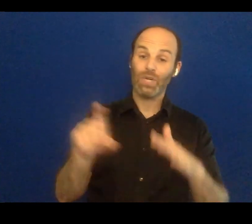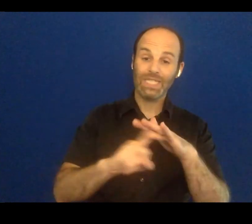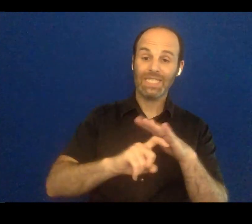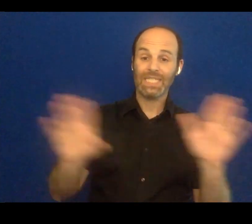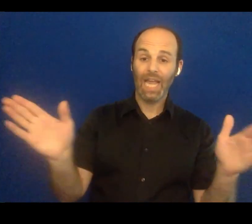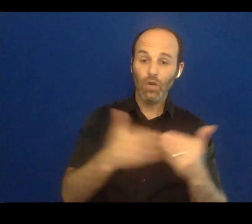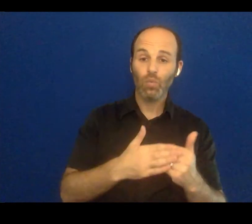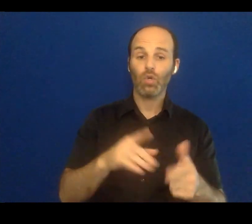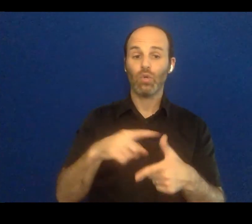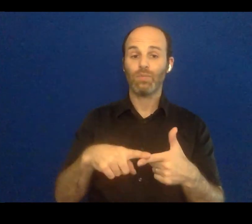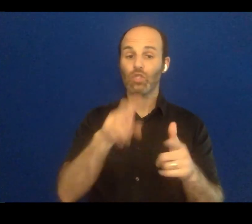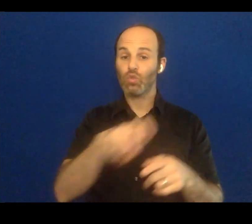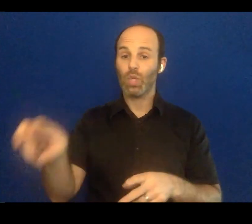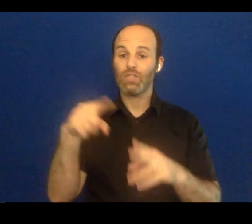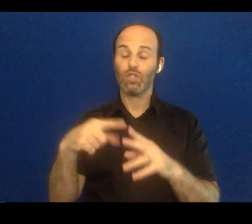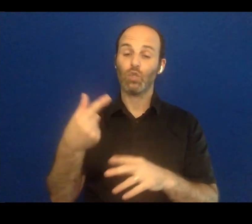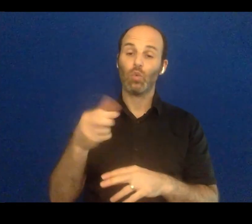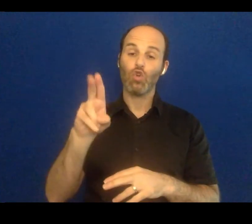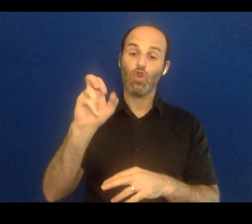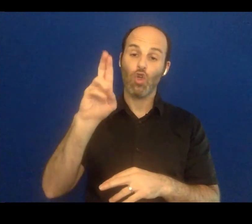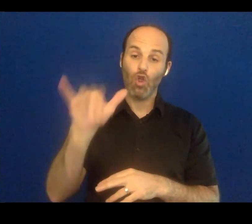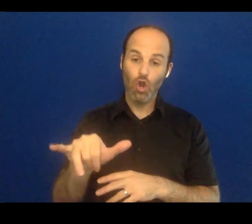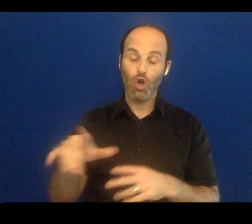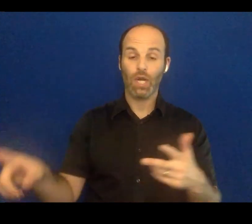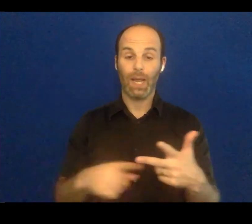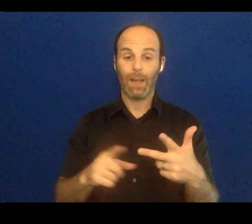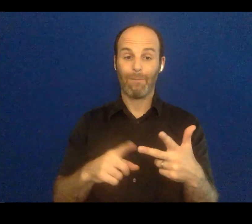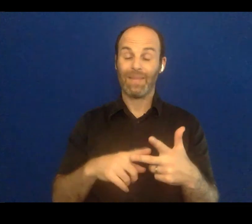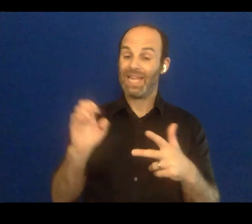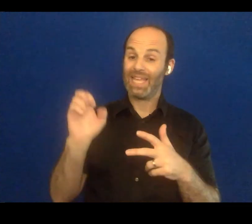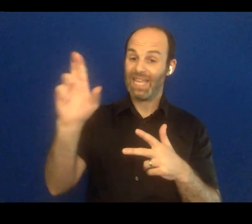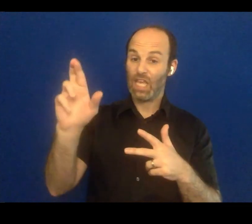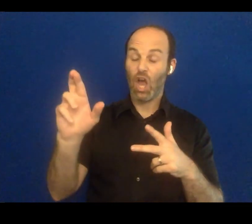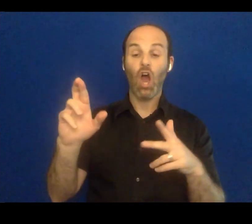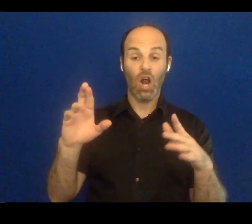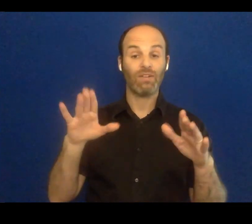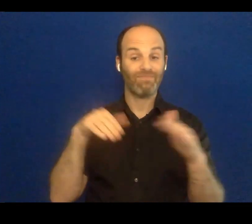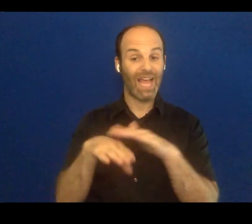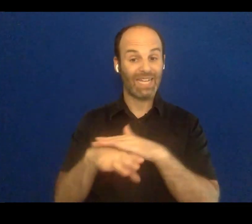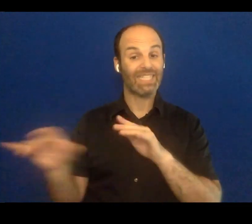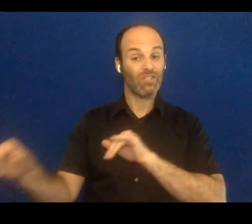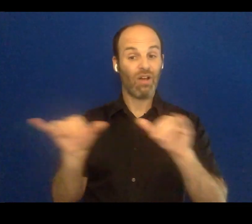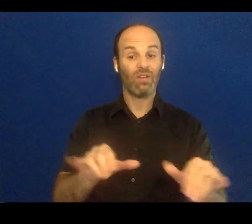GOES FOR TRANSFERRING TO A GURNEY AND ER ACCESS AS WELL.